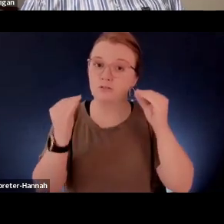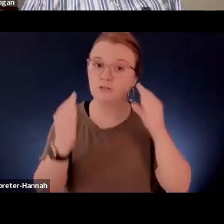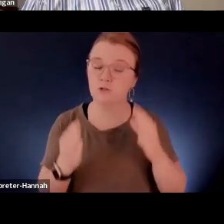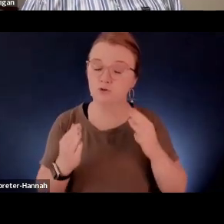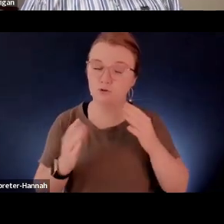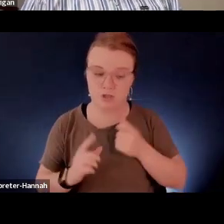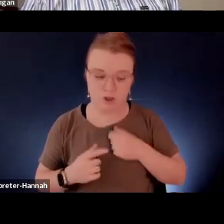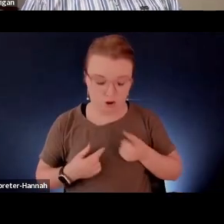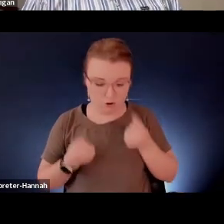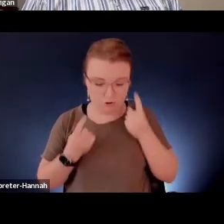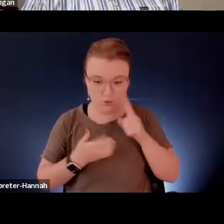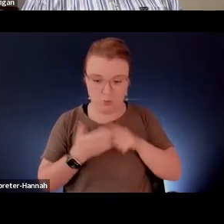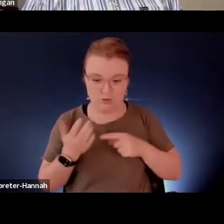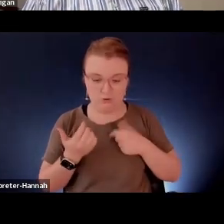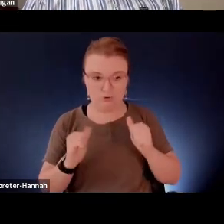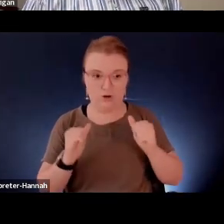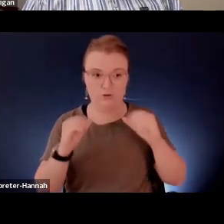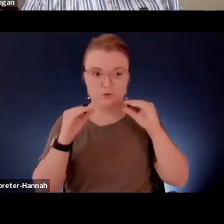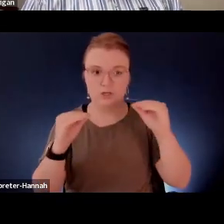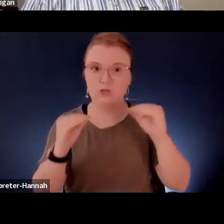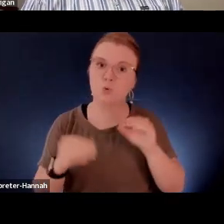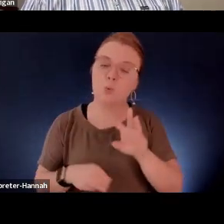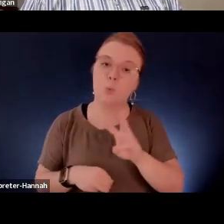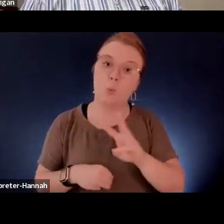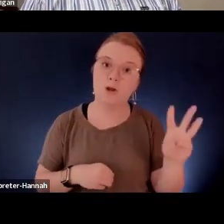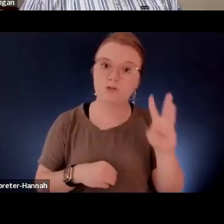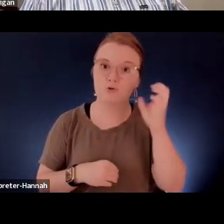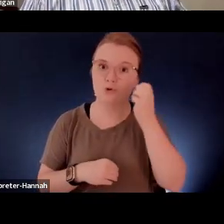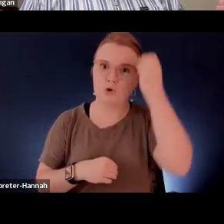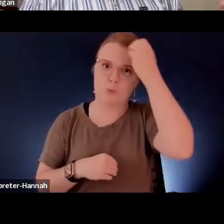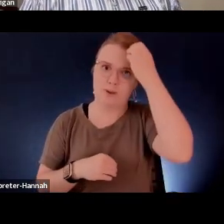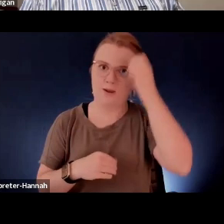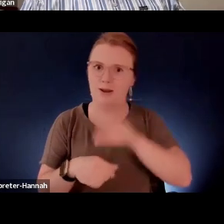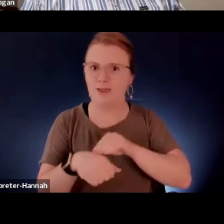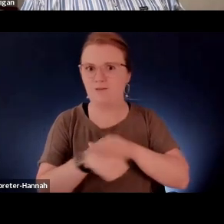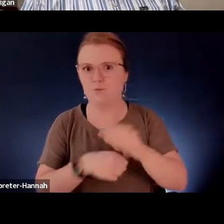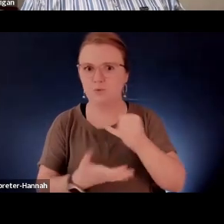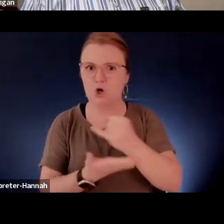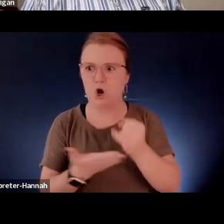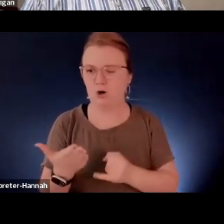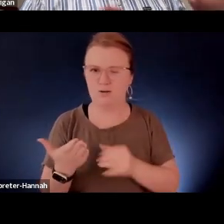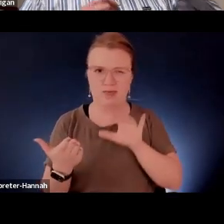maybe Western European influenced art, was not connecting with their community.